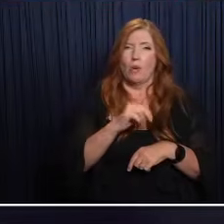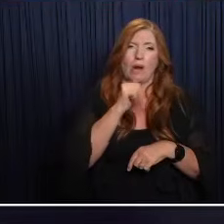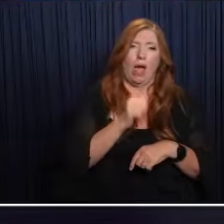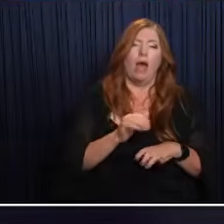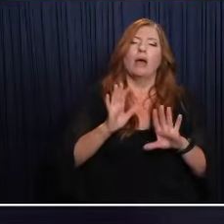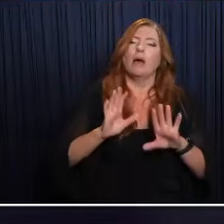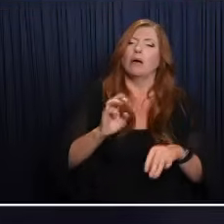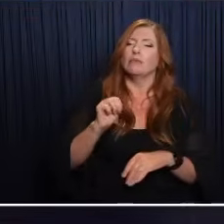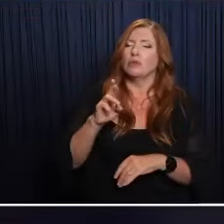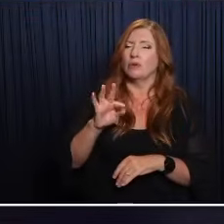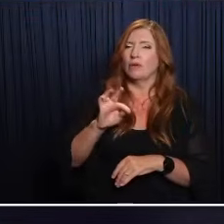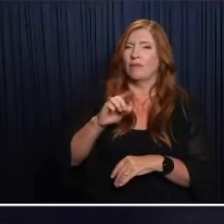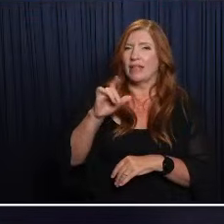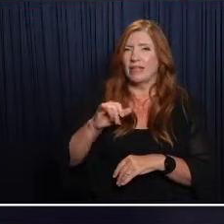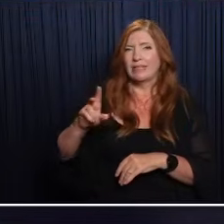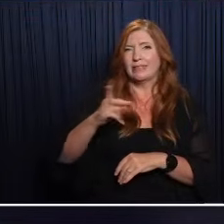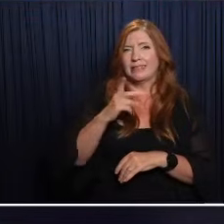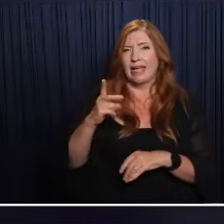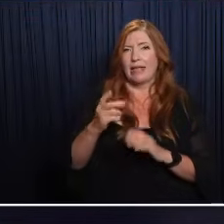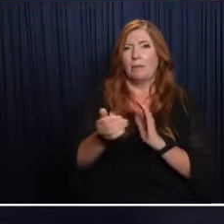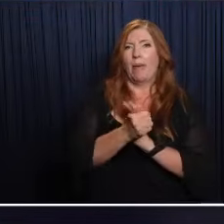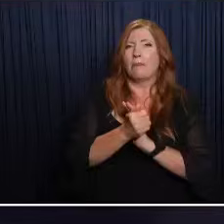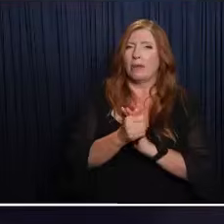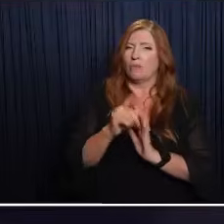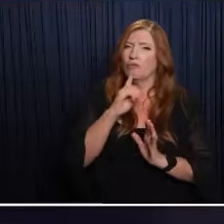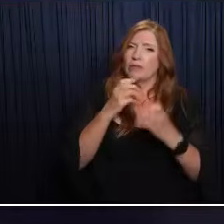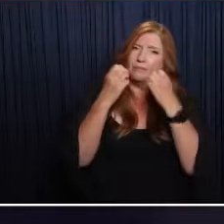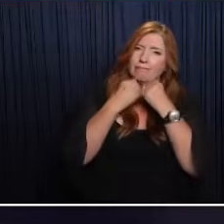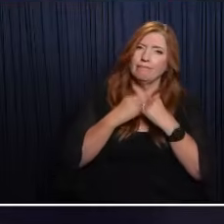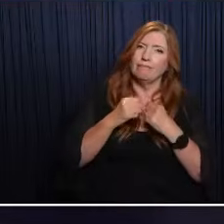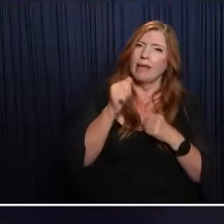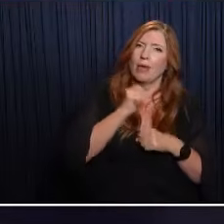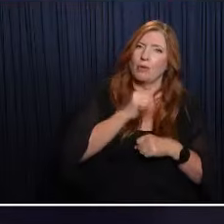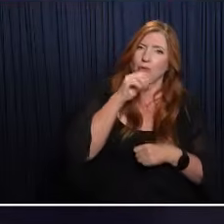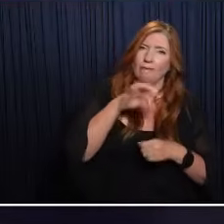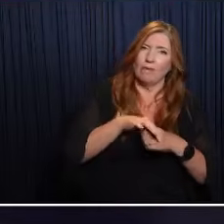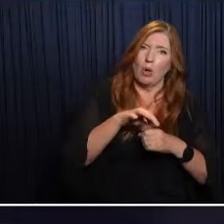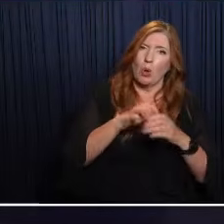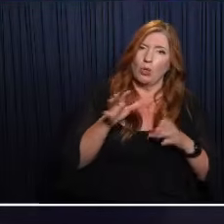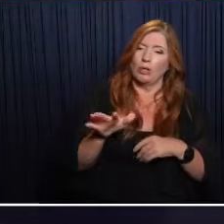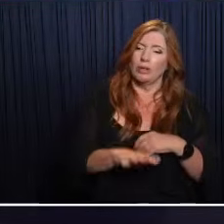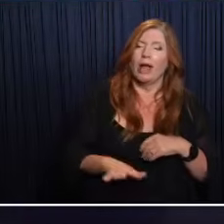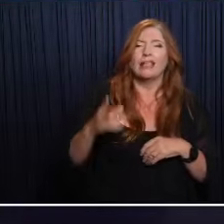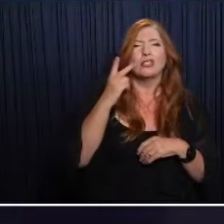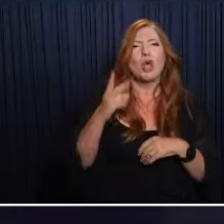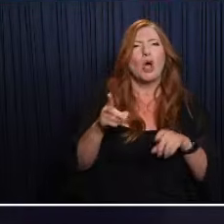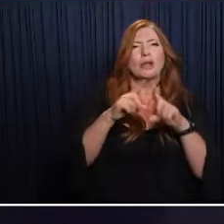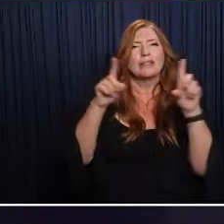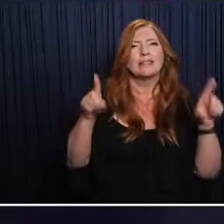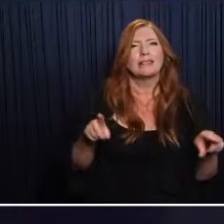IDEA OF CAMPAIGN SIGNS AND WHETHER IT IS AI.